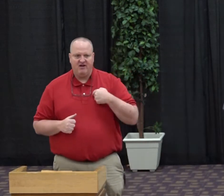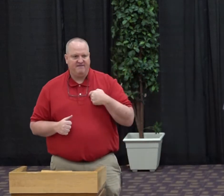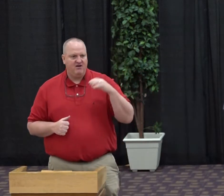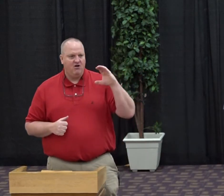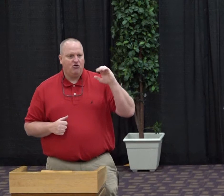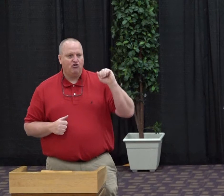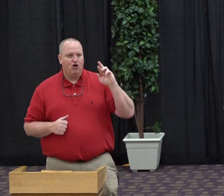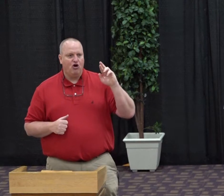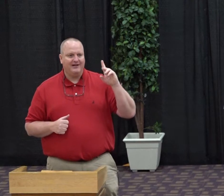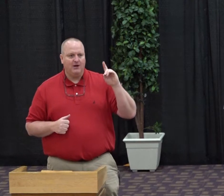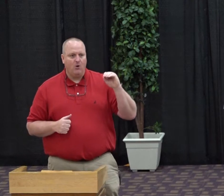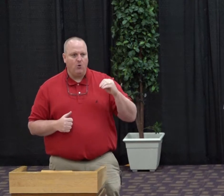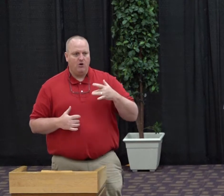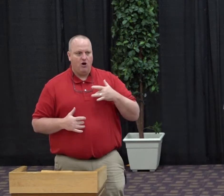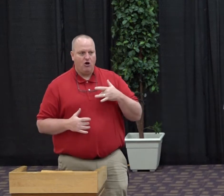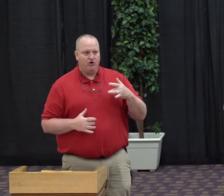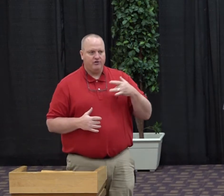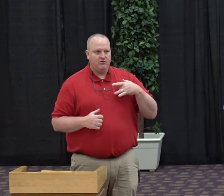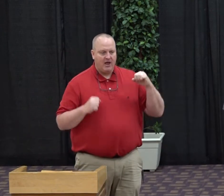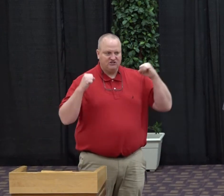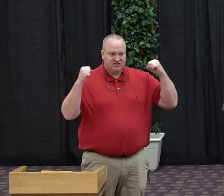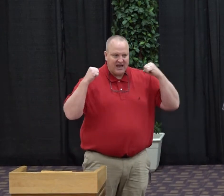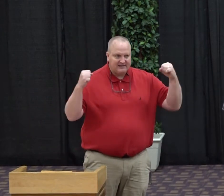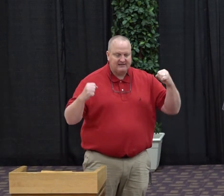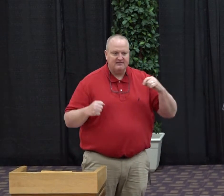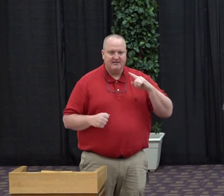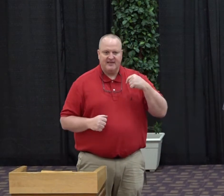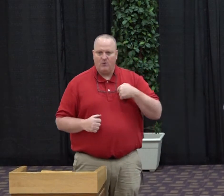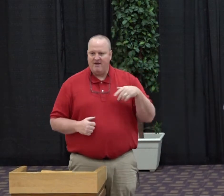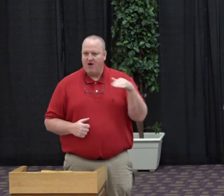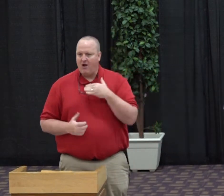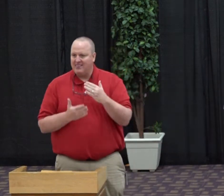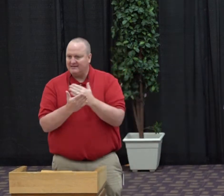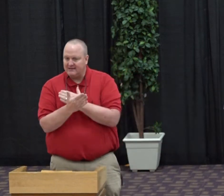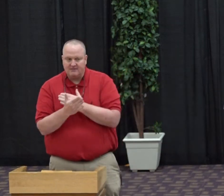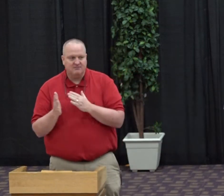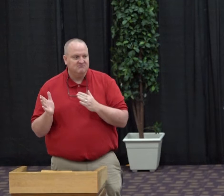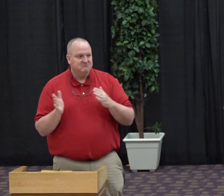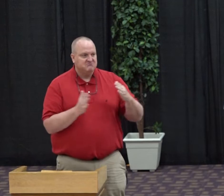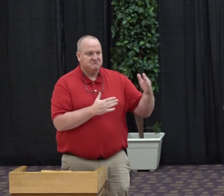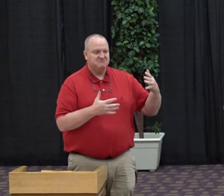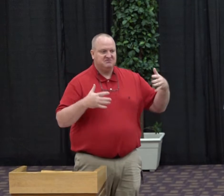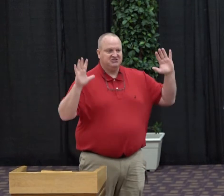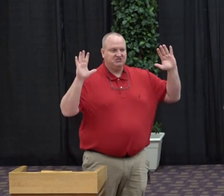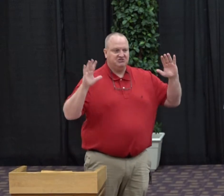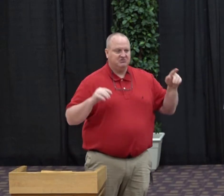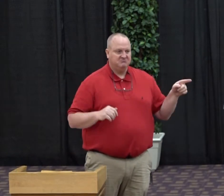We do our laps. And then you have your cardio exercise. And then we have our lessons.